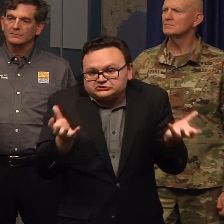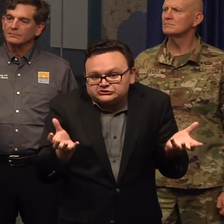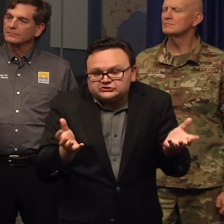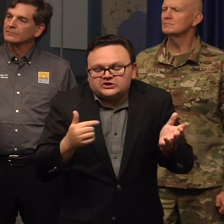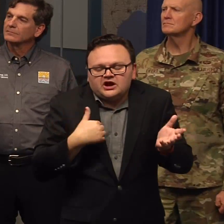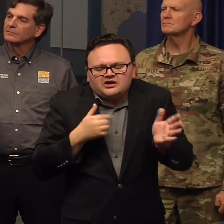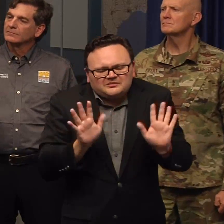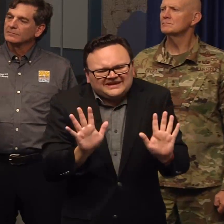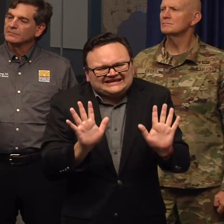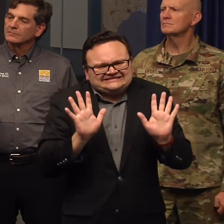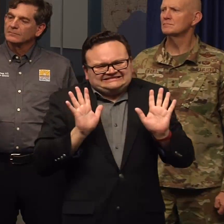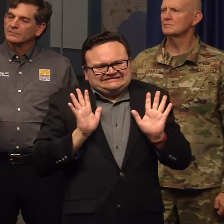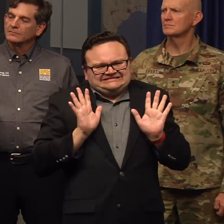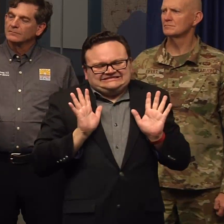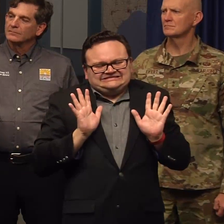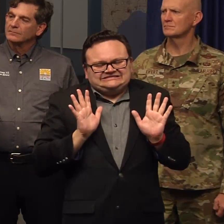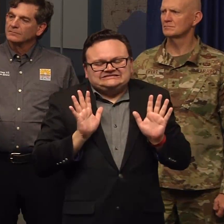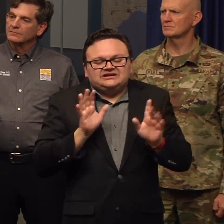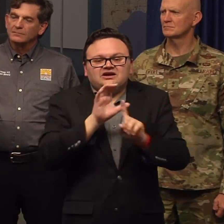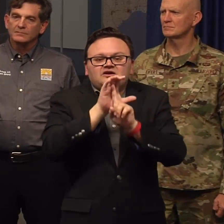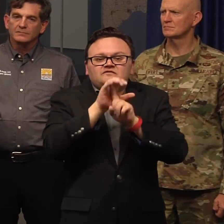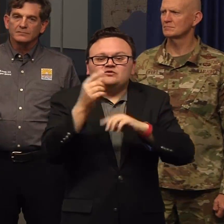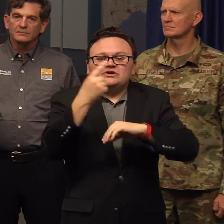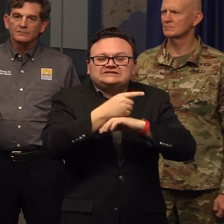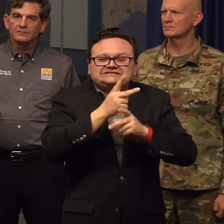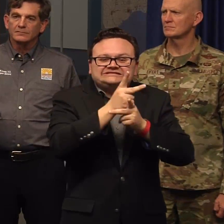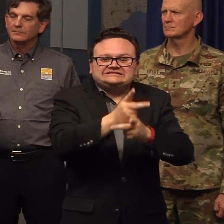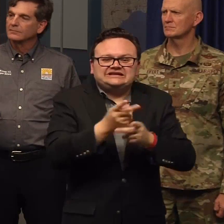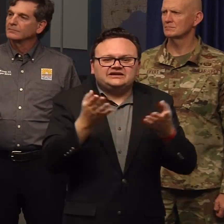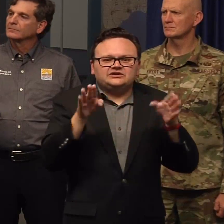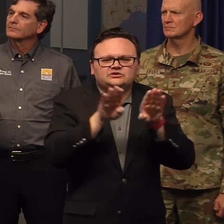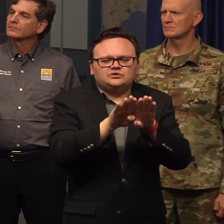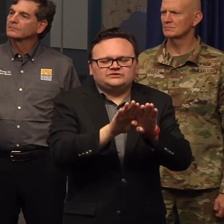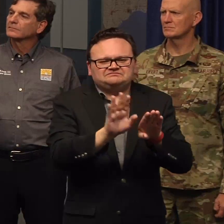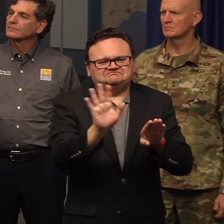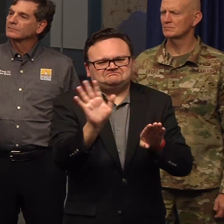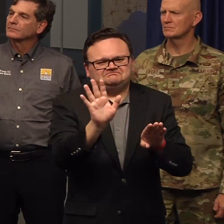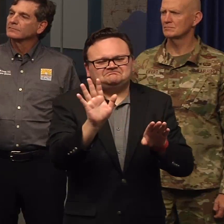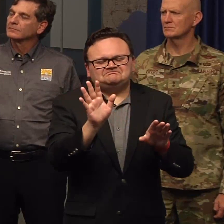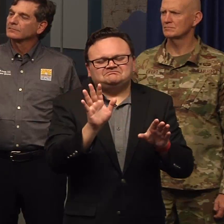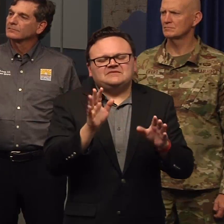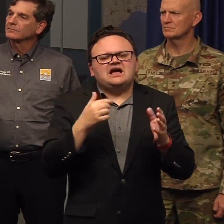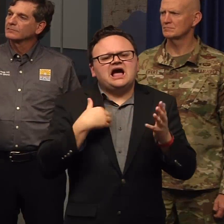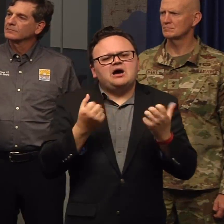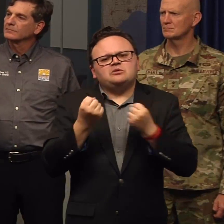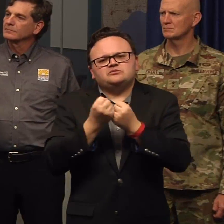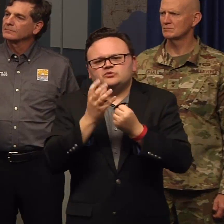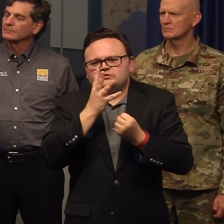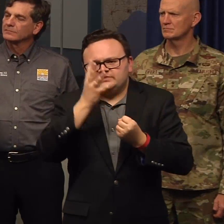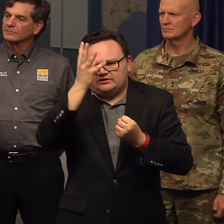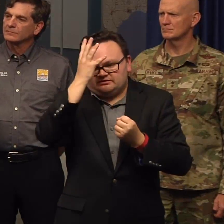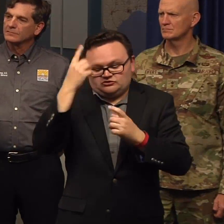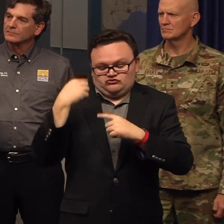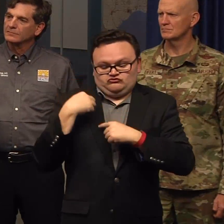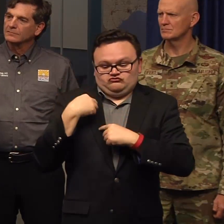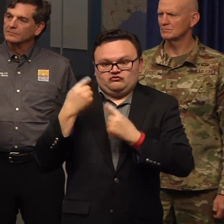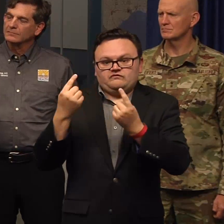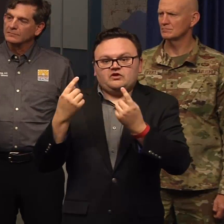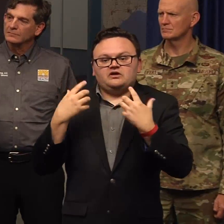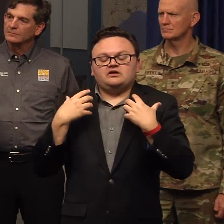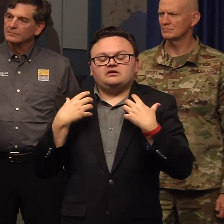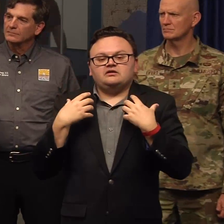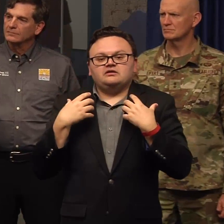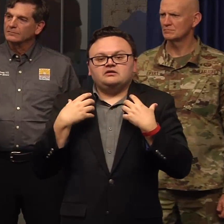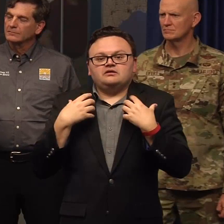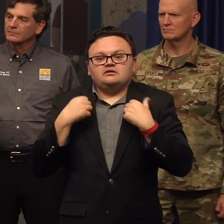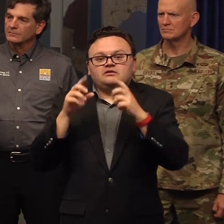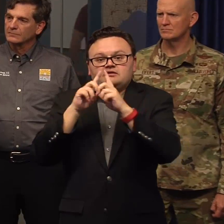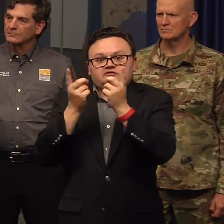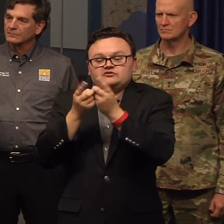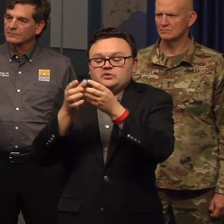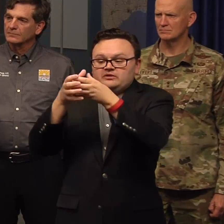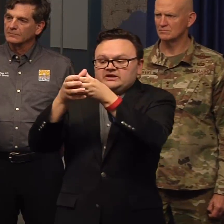IN VARIOUS PARTS OF THE STATE